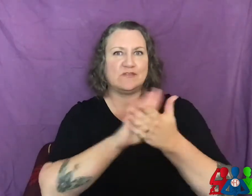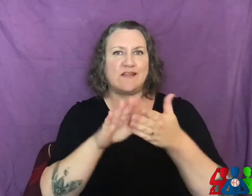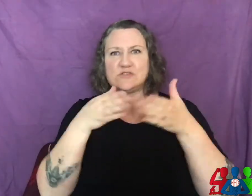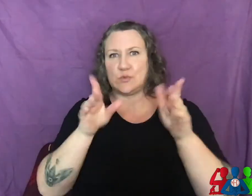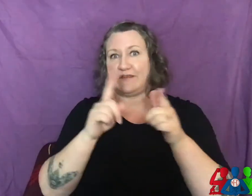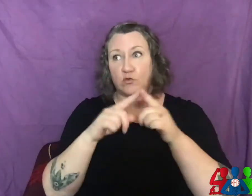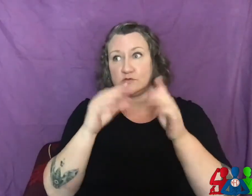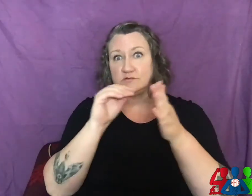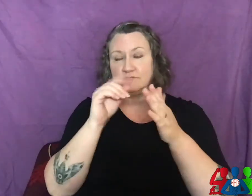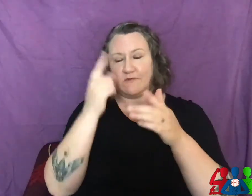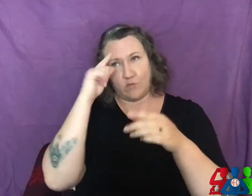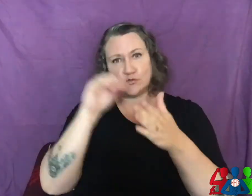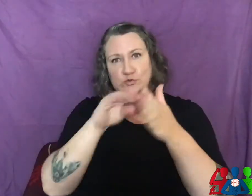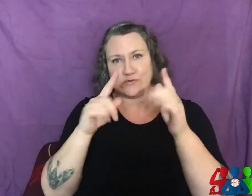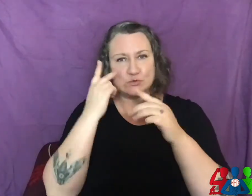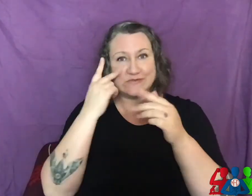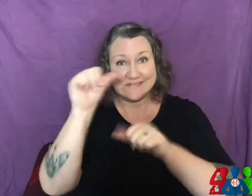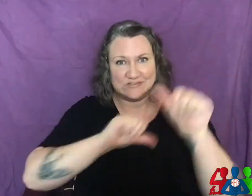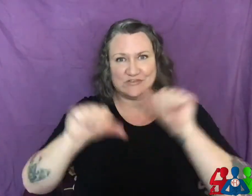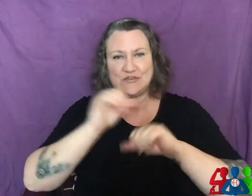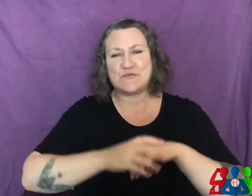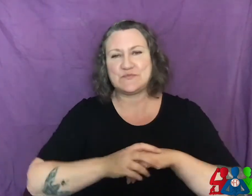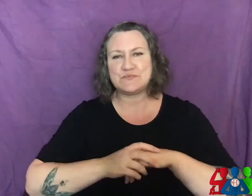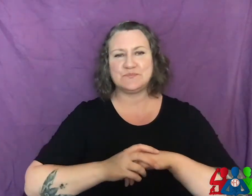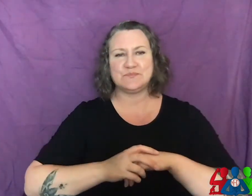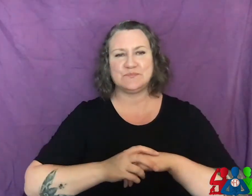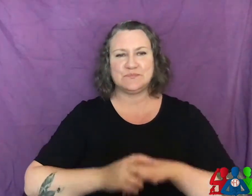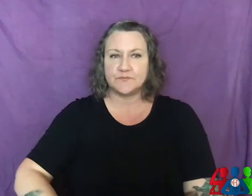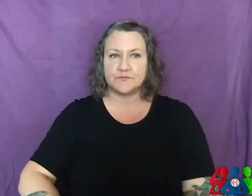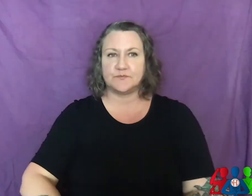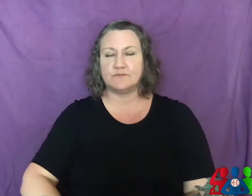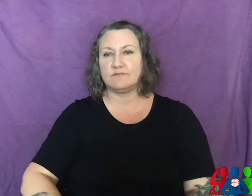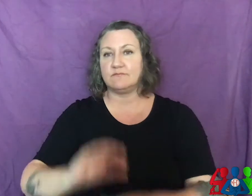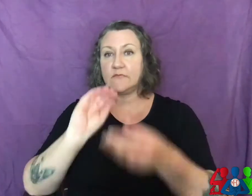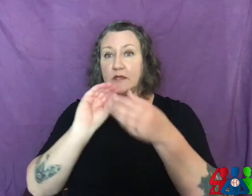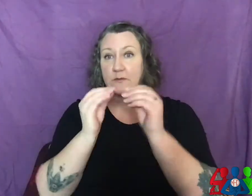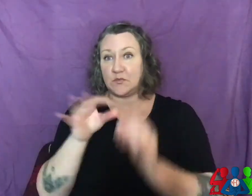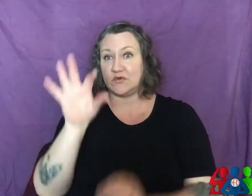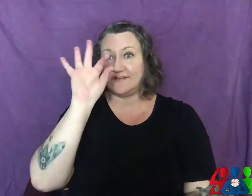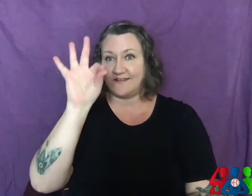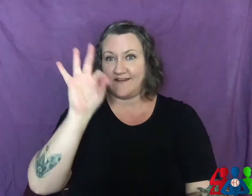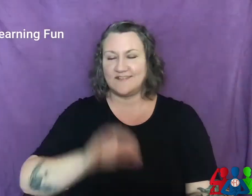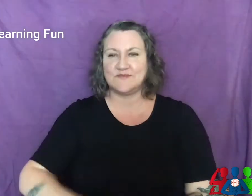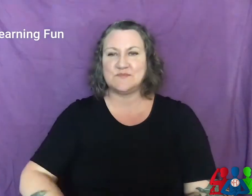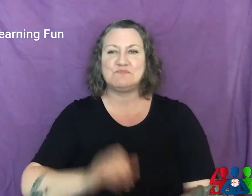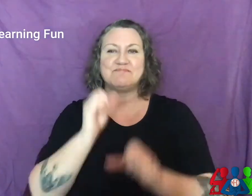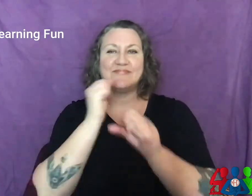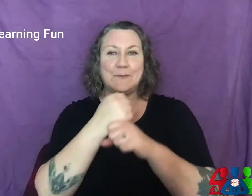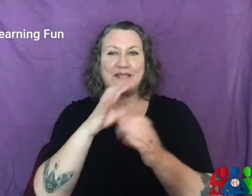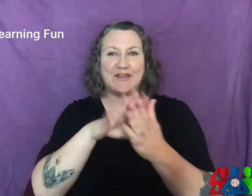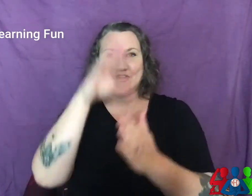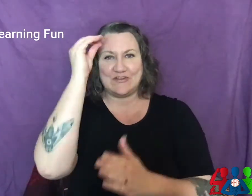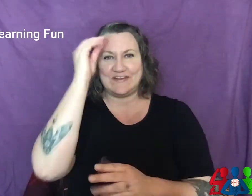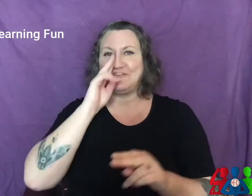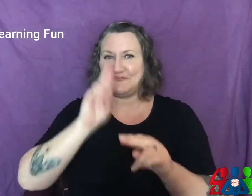boards to include video. This is really great for students who like to see each other. Number